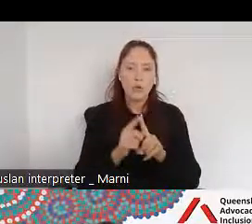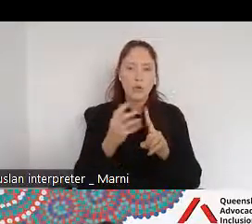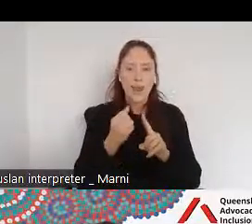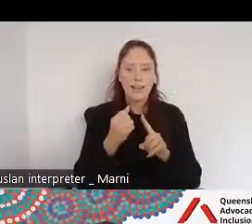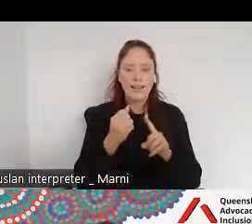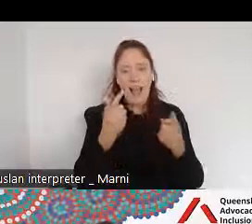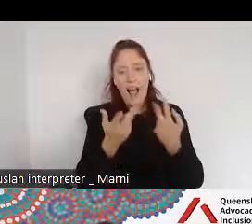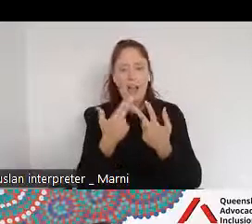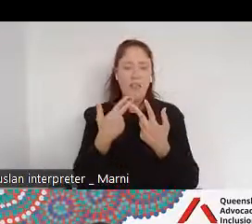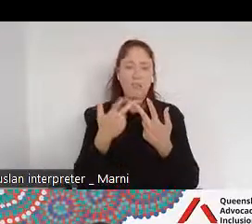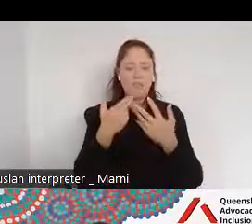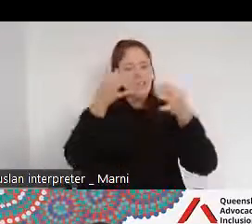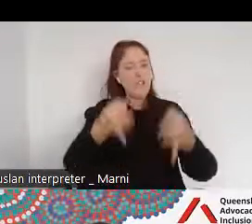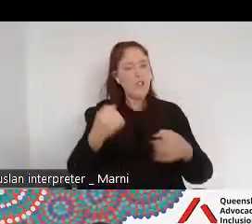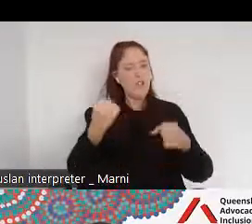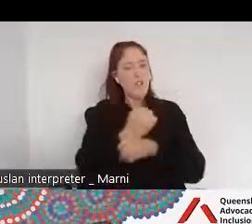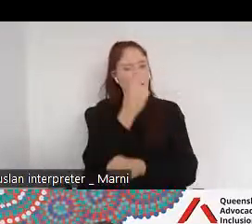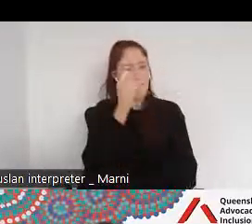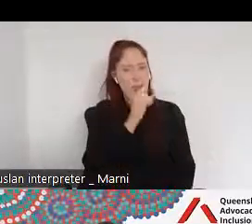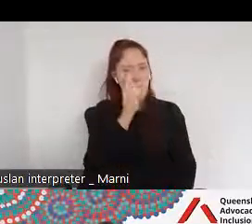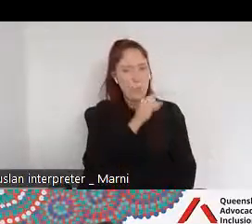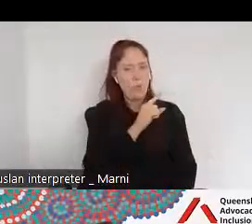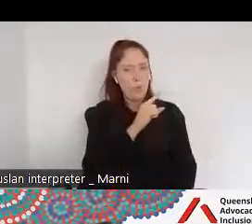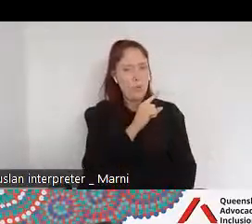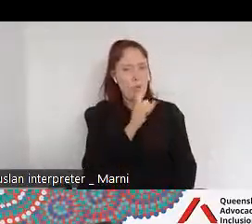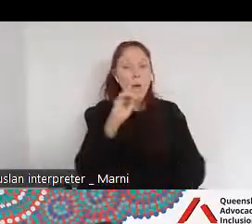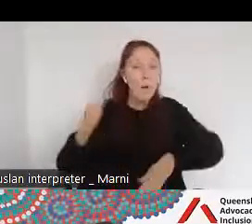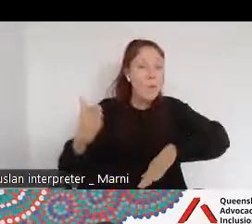the Act that could be considered before the appointment of a guardian or administrator.